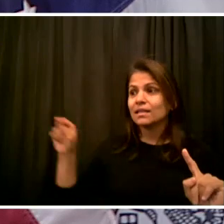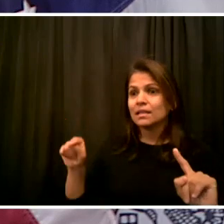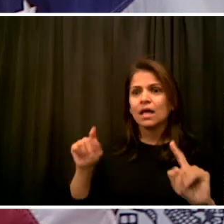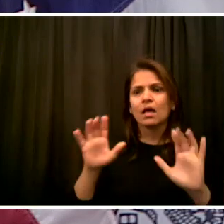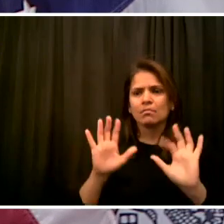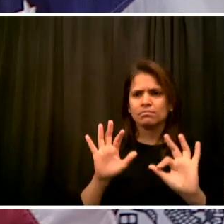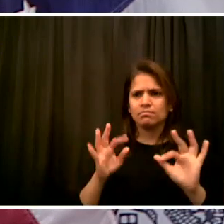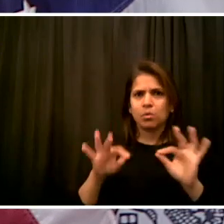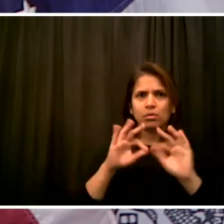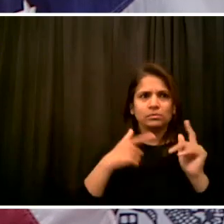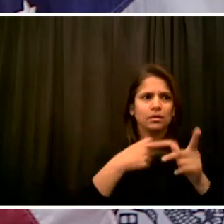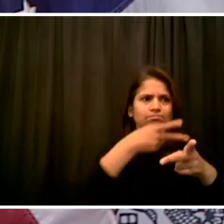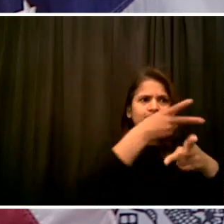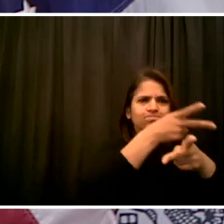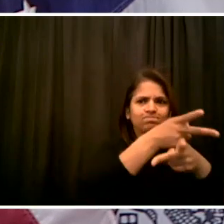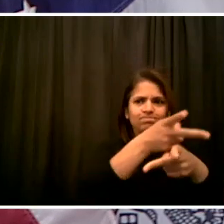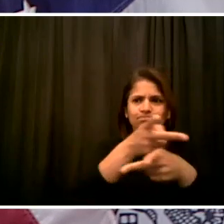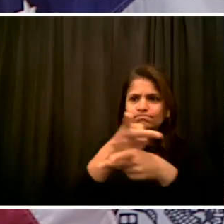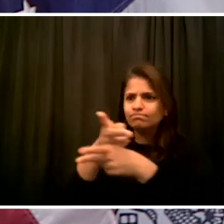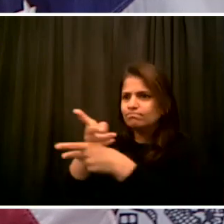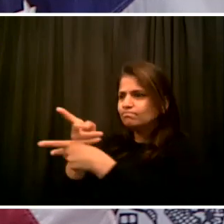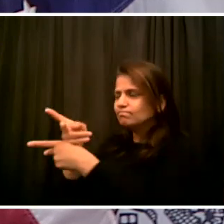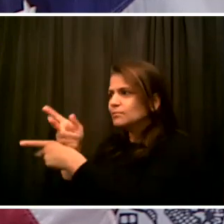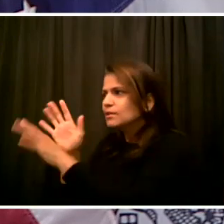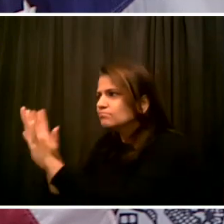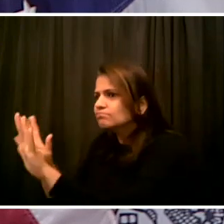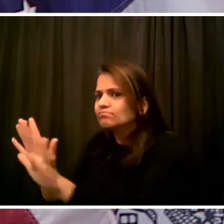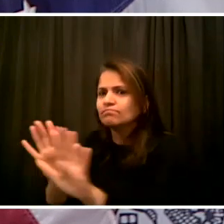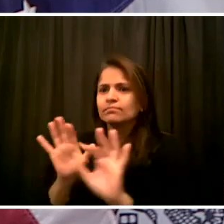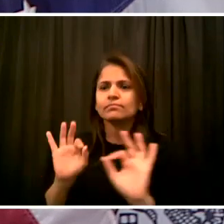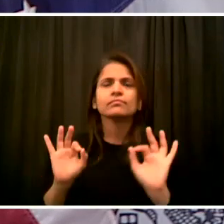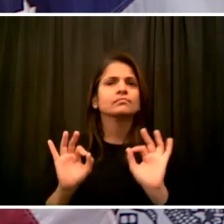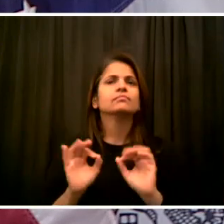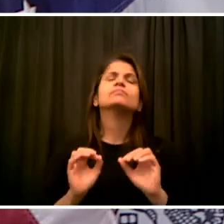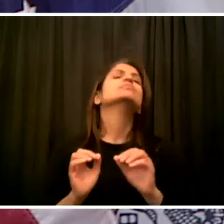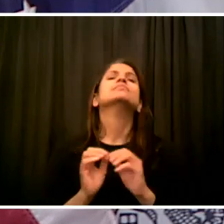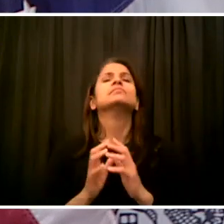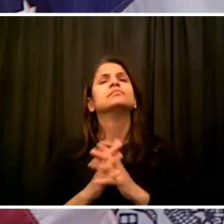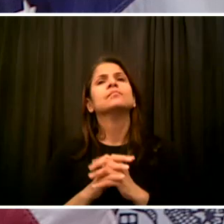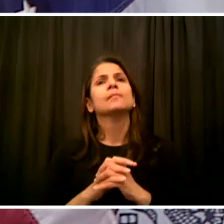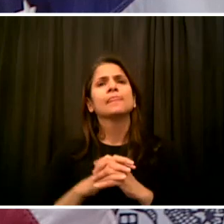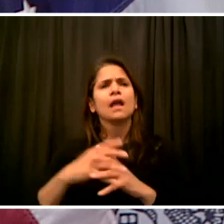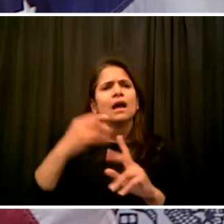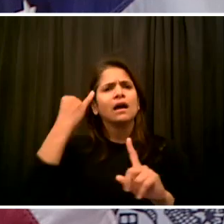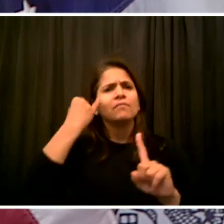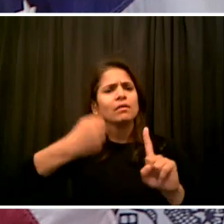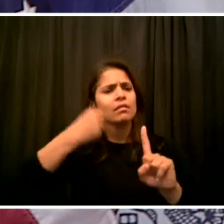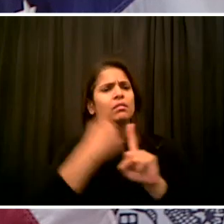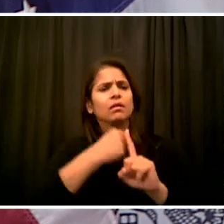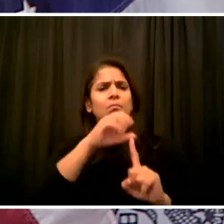HAVE SERVED VALENTLY IN THIS CRISIS AND HONOR THEIR SACRIFICE TO US.